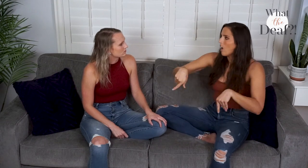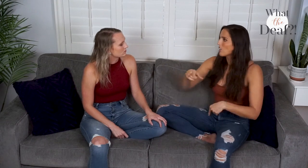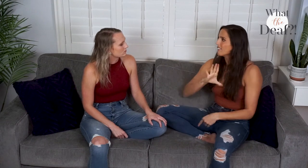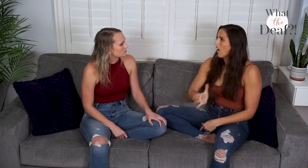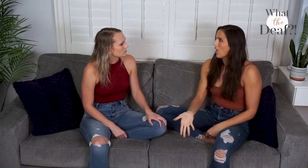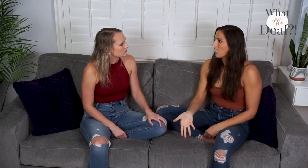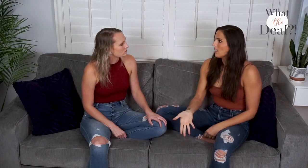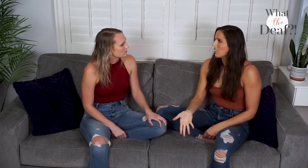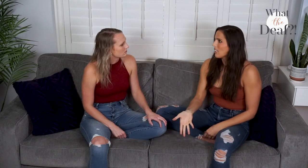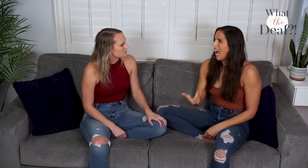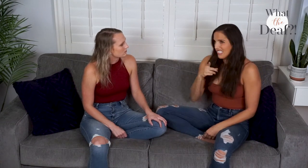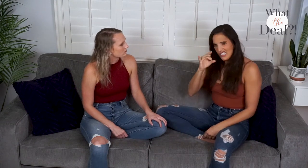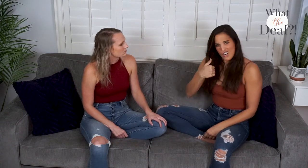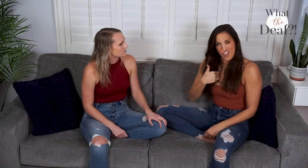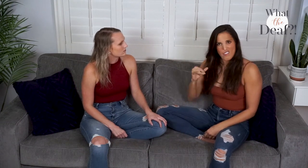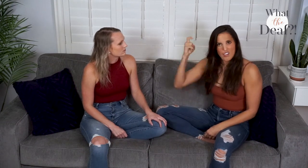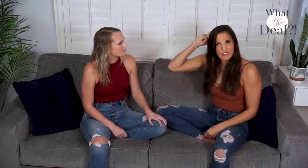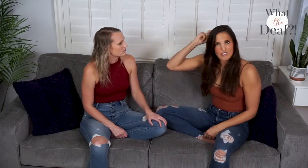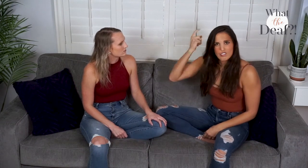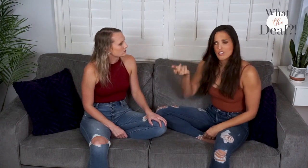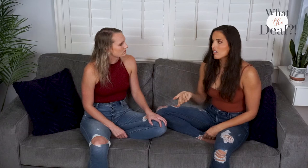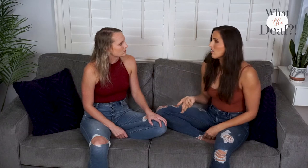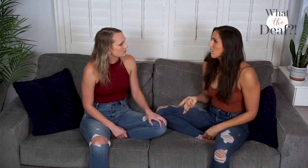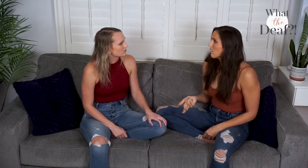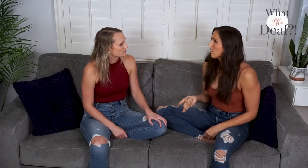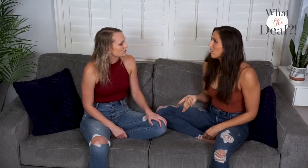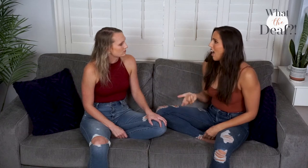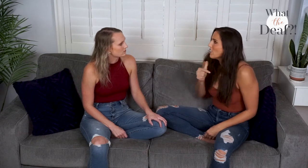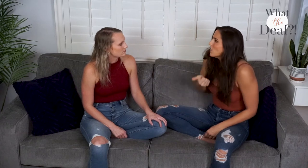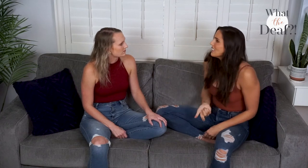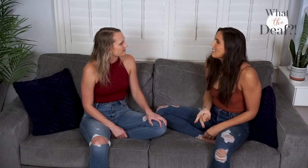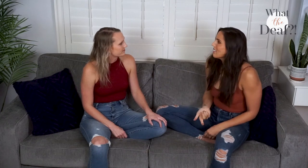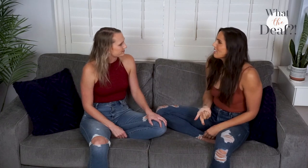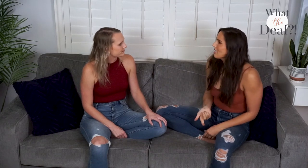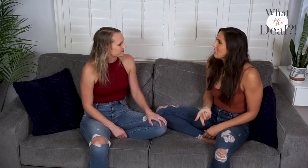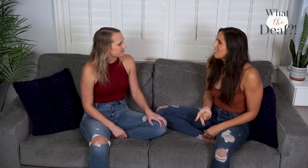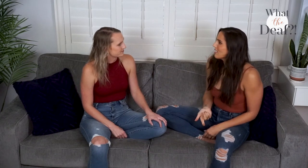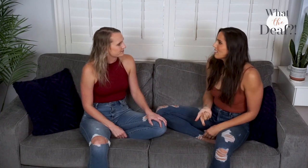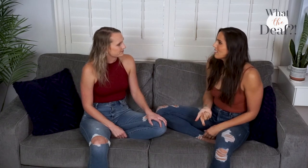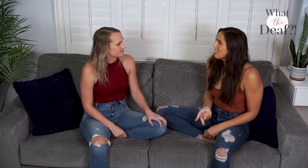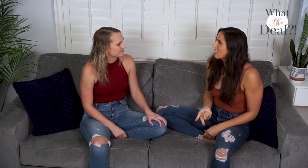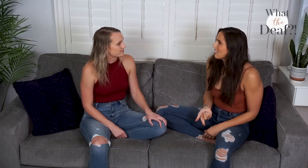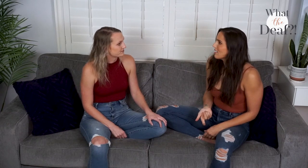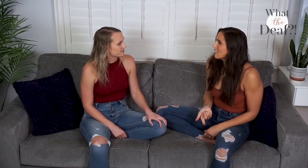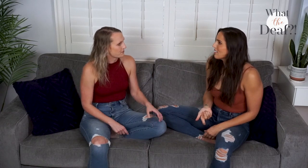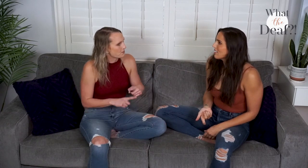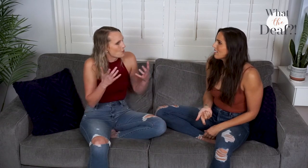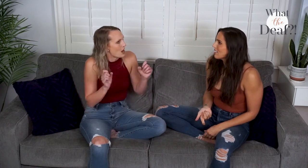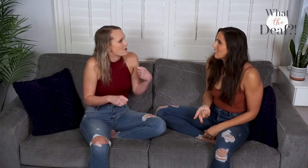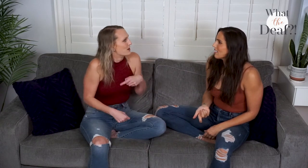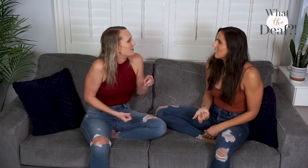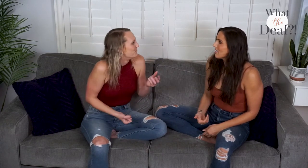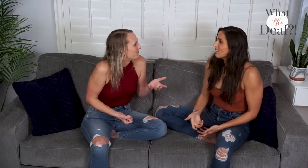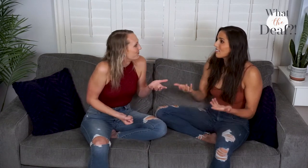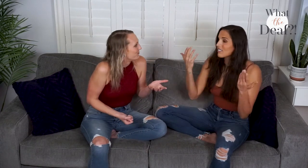it’s just a guy jerking off, “Oh, you’re fine.” I mean, that thought did come across my mind. But it shouldn’t have! But what could we have done?